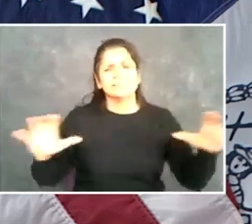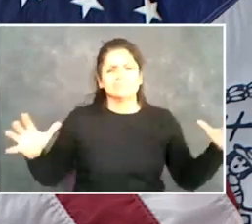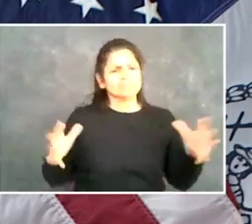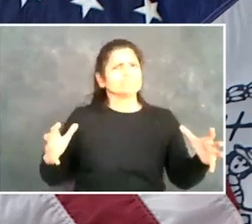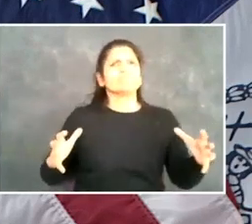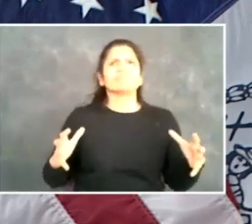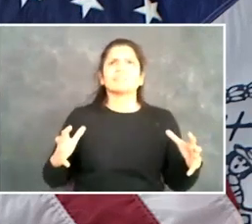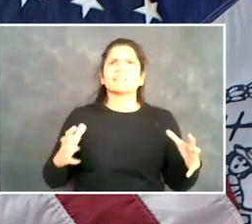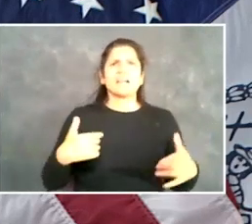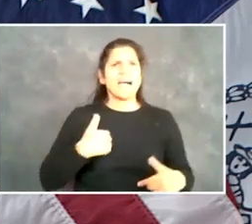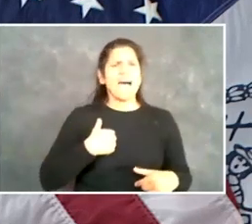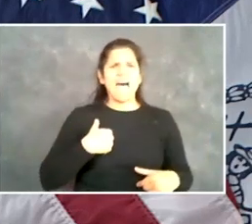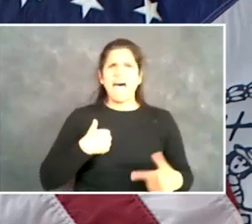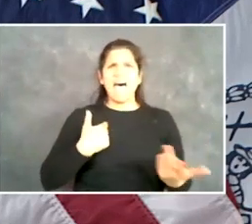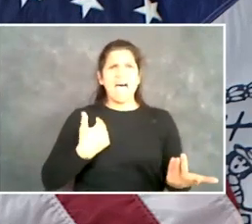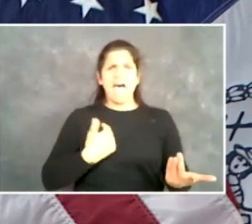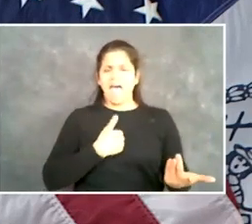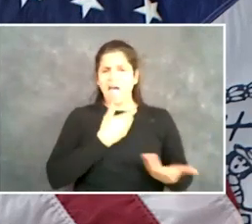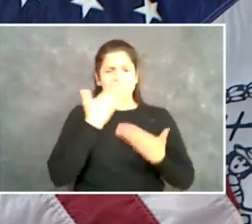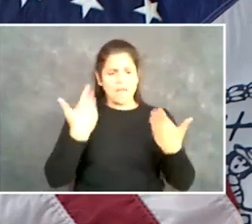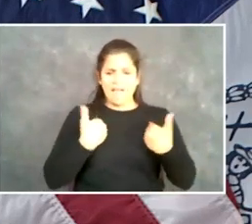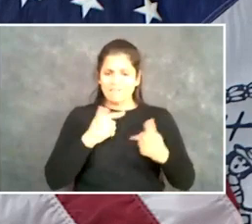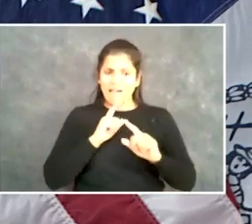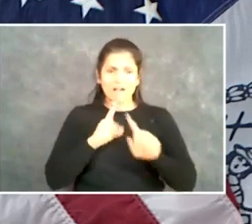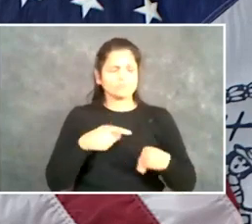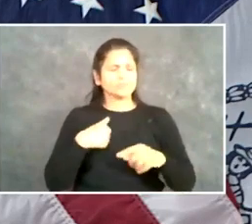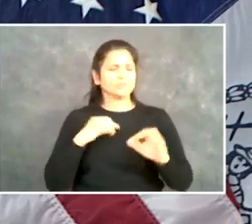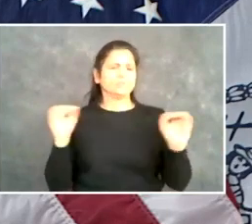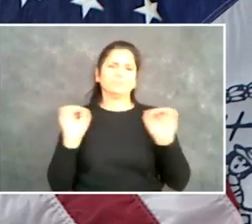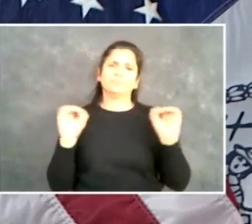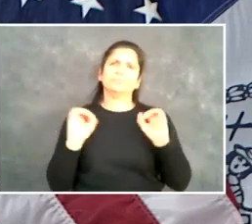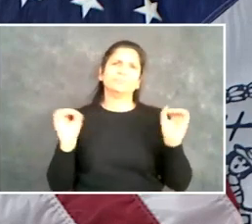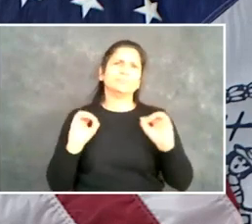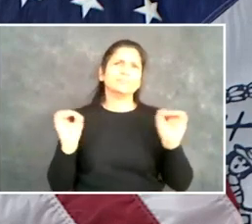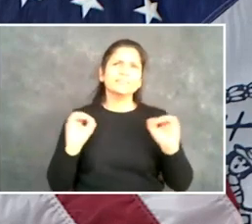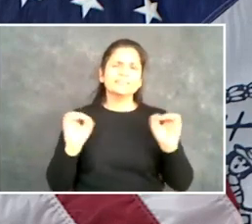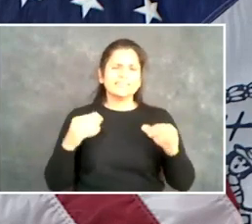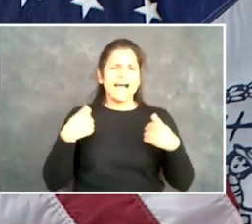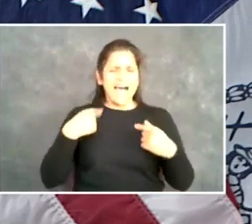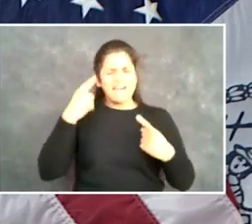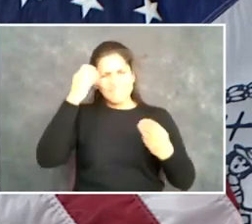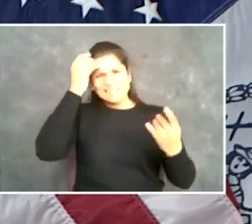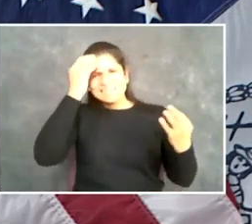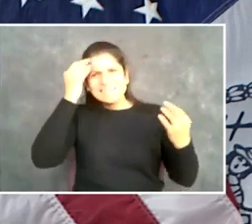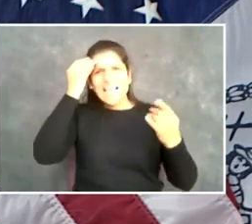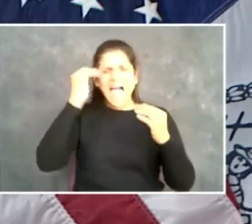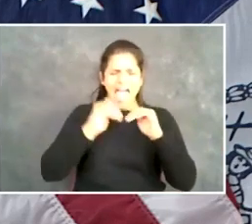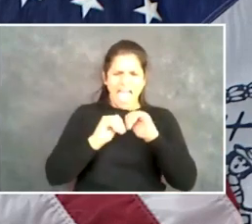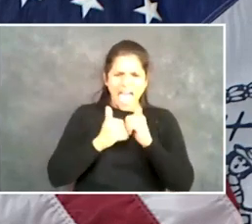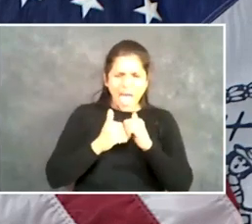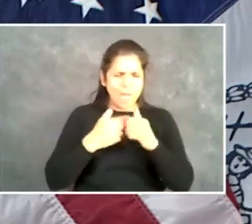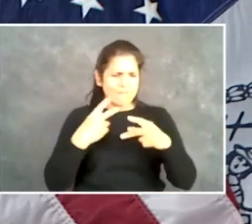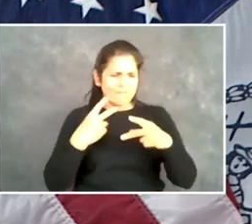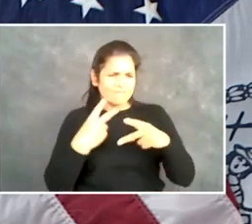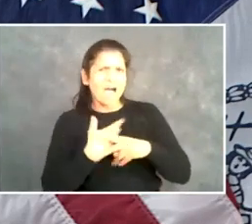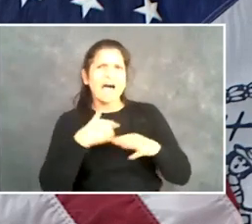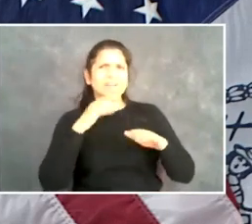I'M CONCERNED ABOUT IT AND I DON'T PRETEND TO HAVE EXPERTISE ON THE EXACT REALITY BUT I'M VERY CONCERNED THAT I THINK WE'VE GOT TO FIGURE OUT HOW TO UNDERSTAND IT BETTER.